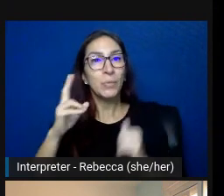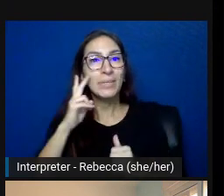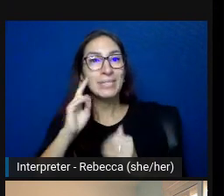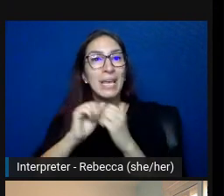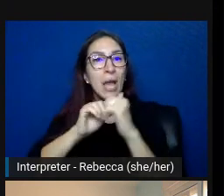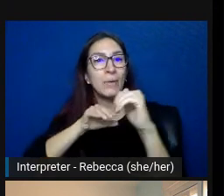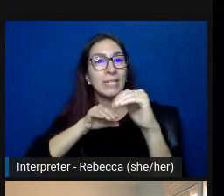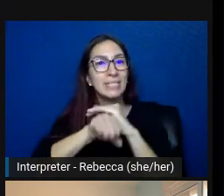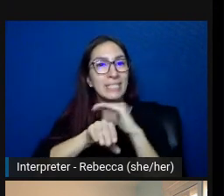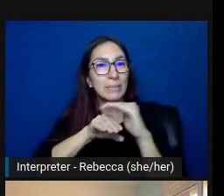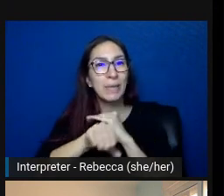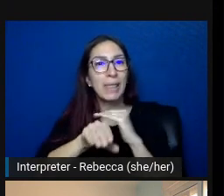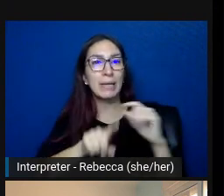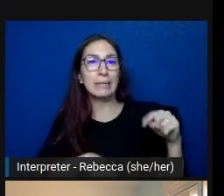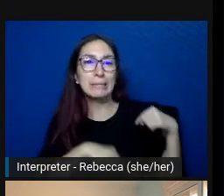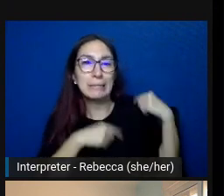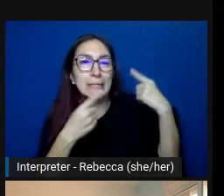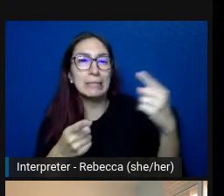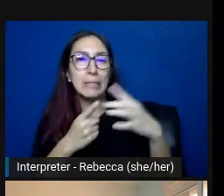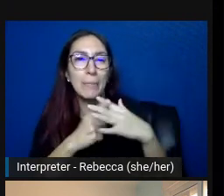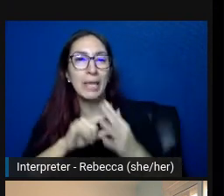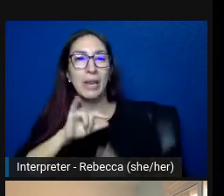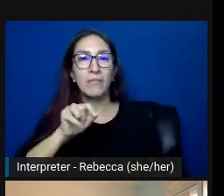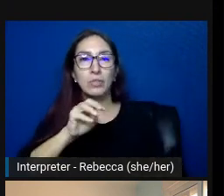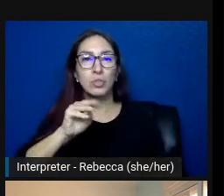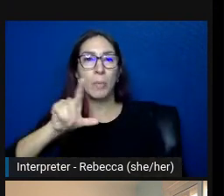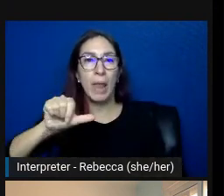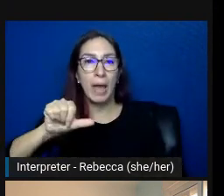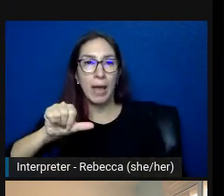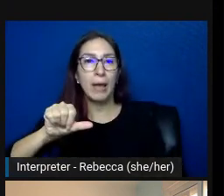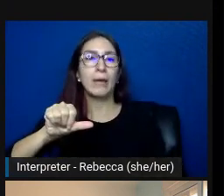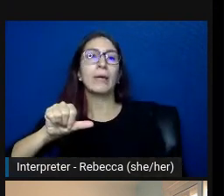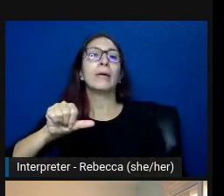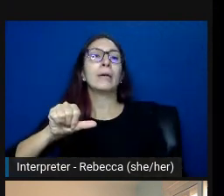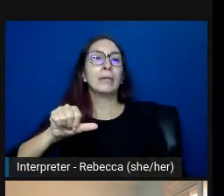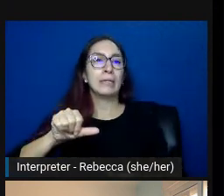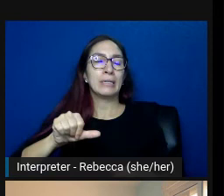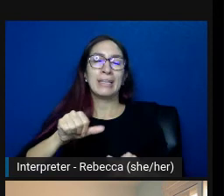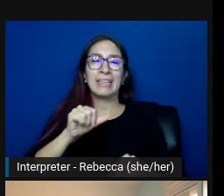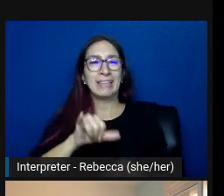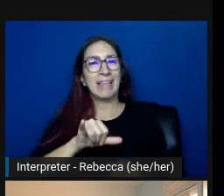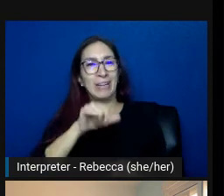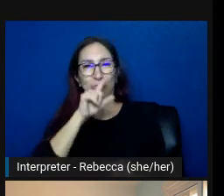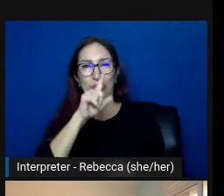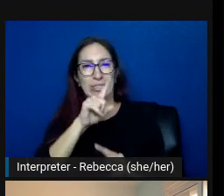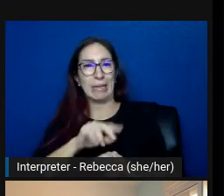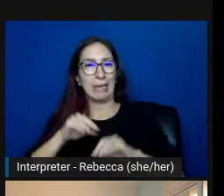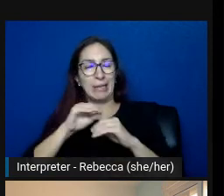since the beginning, but not so easy to see it, but it's been there.